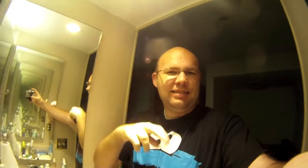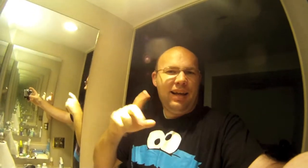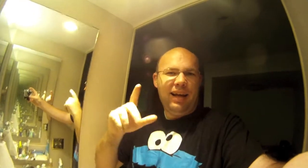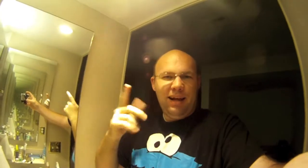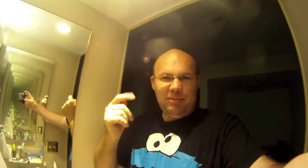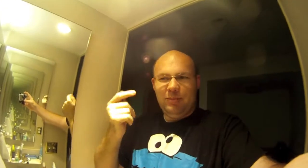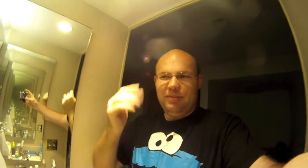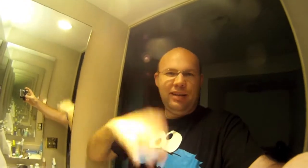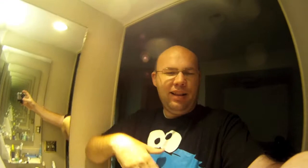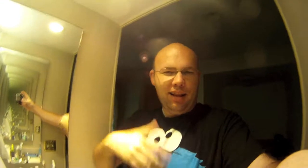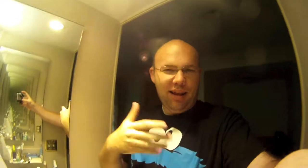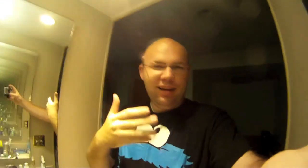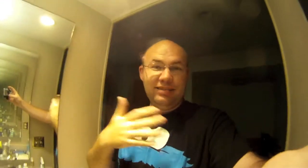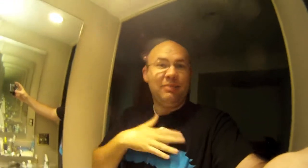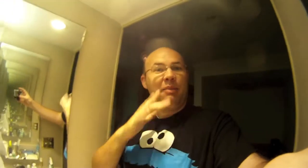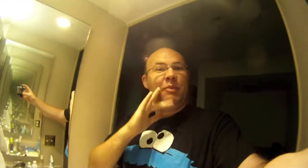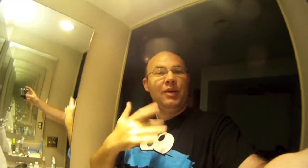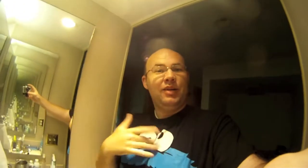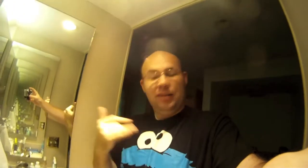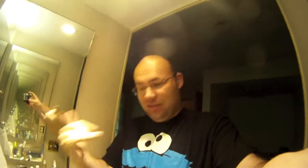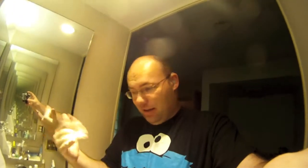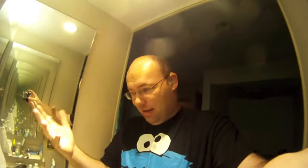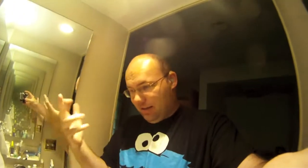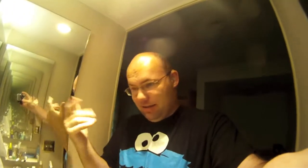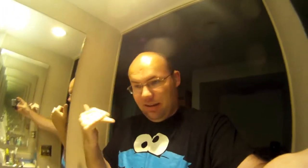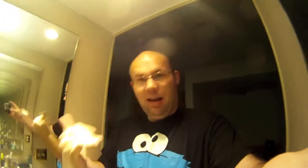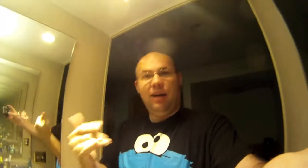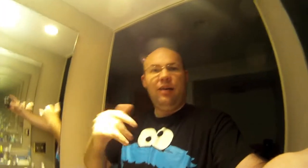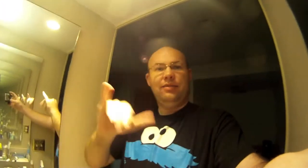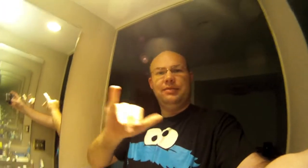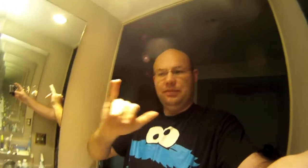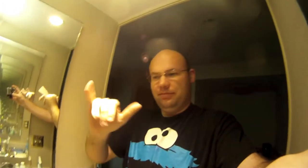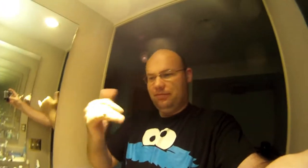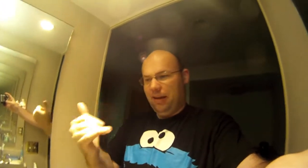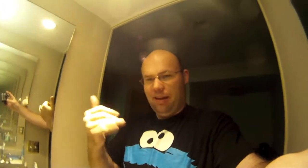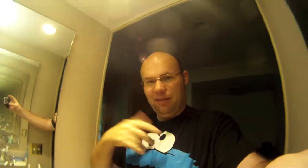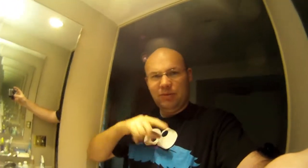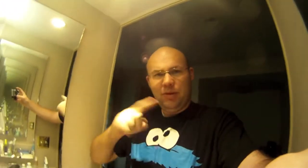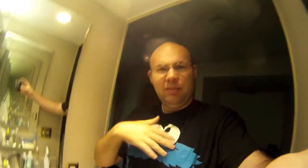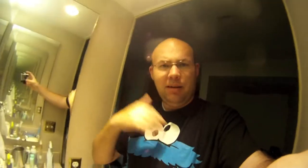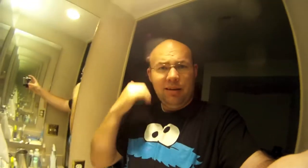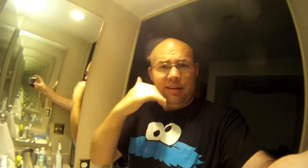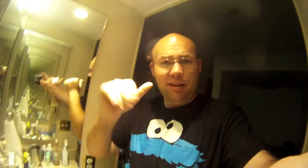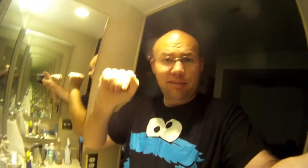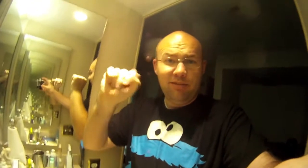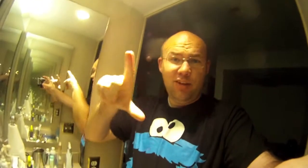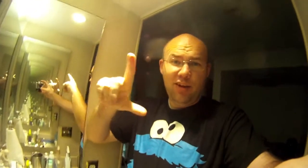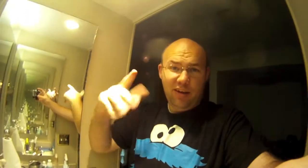I got up a little late. Today is my birthday! And I'm starting my daily vlog as well!